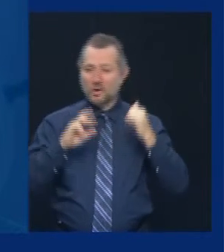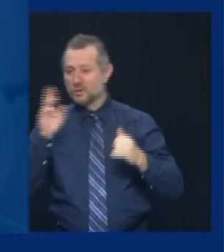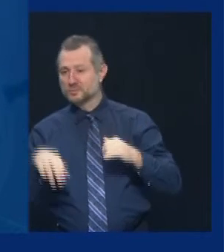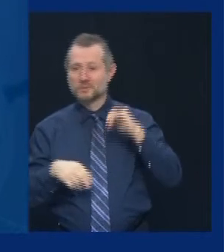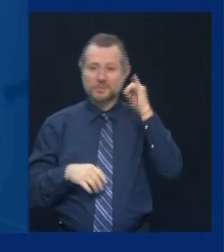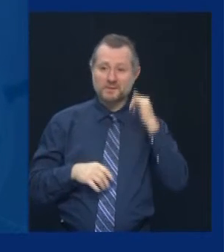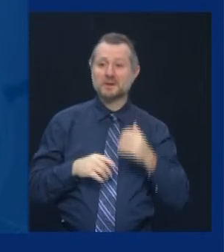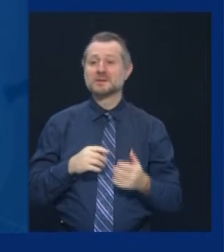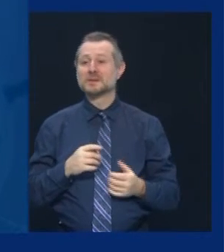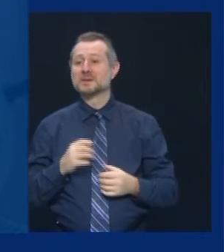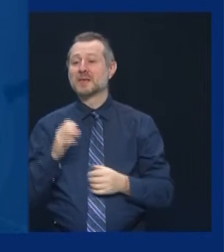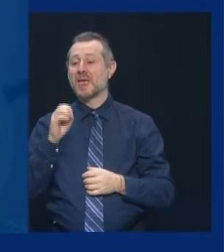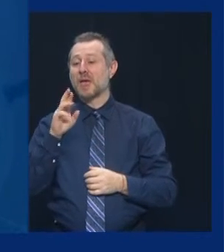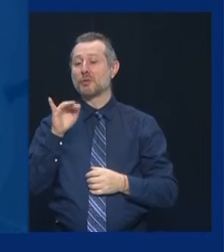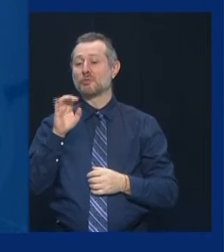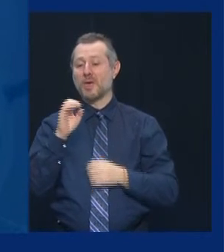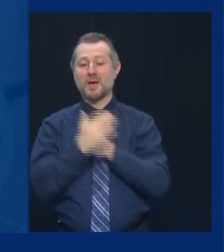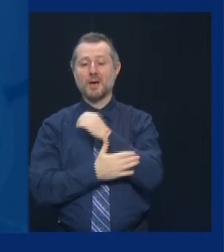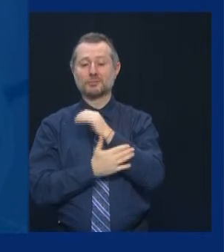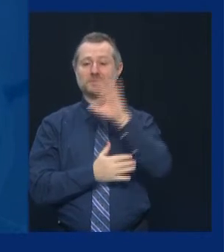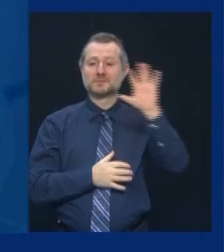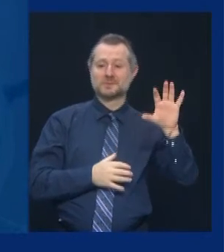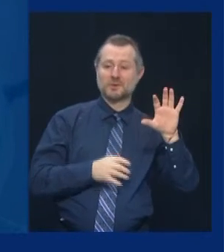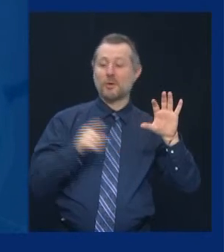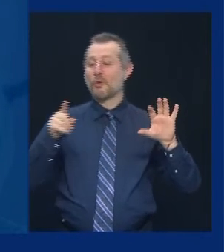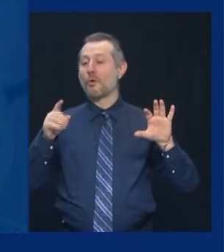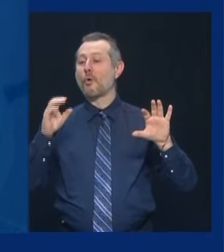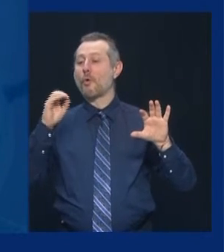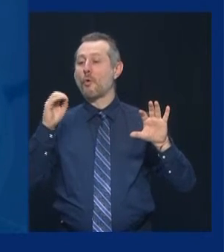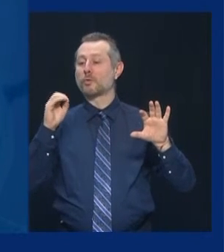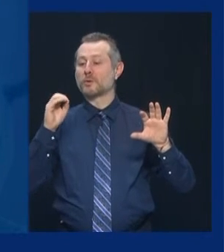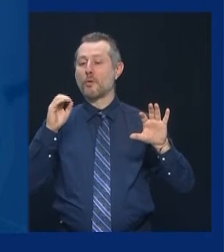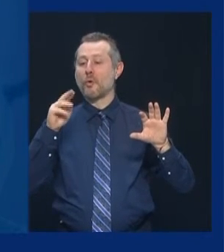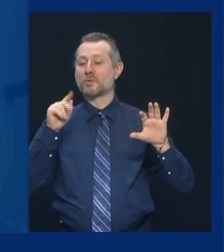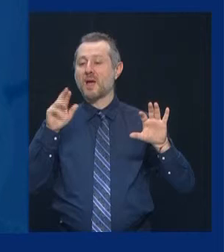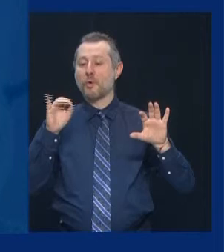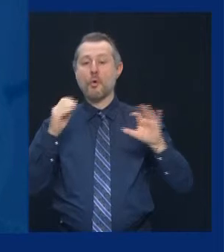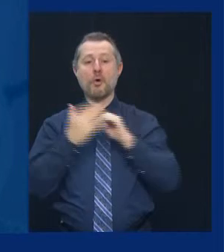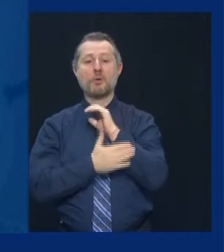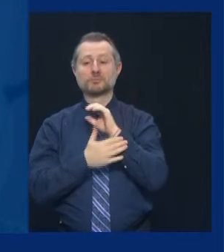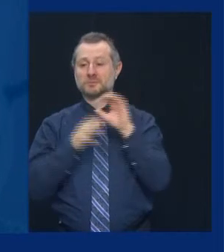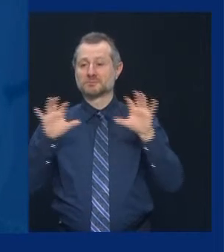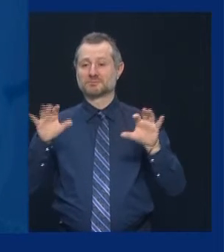TRAVEL BETWEEN WESTERN NEW YORK, BETWEEN BUFFALO, MONROE COUNTY,